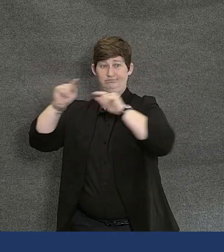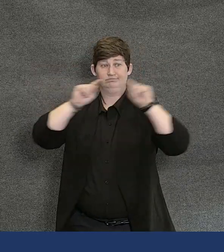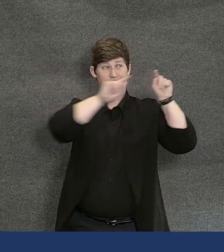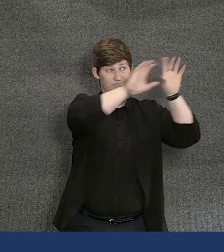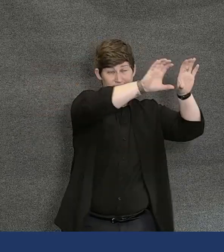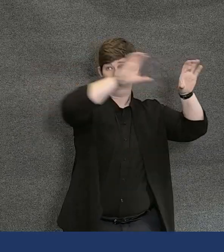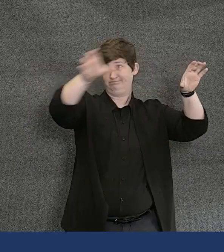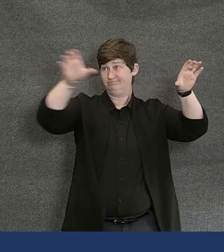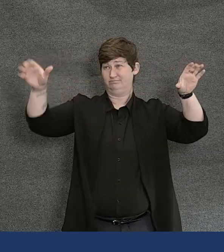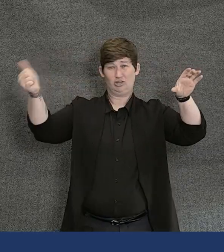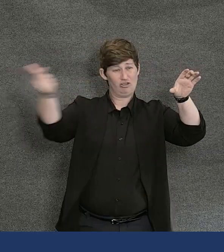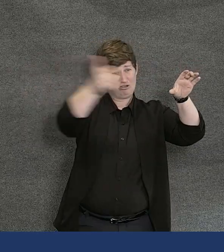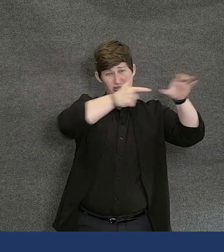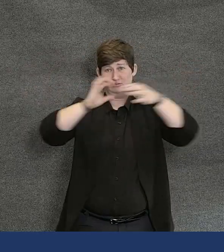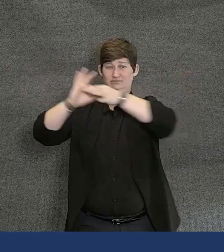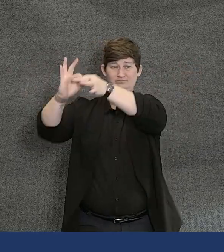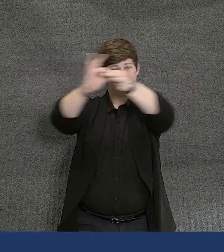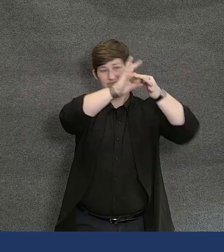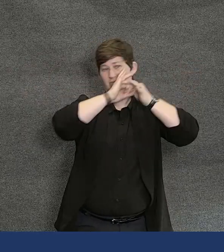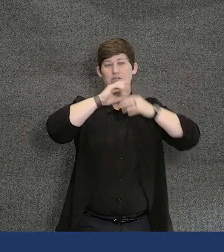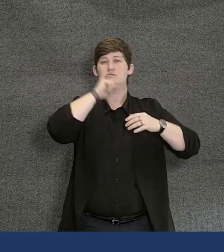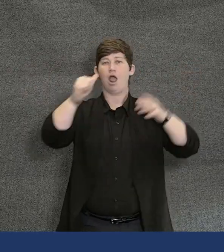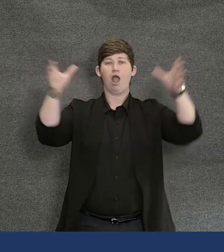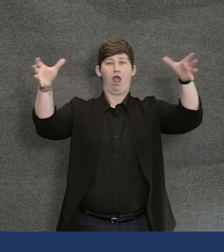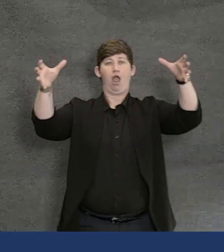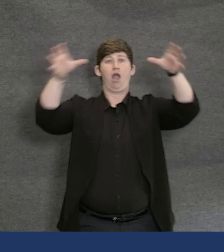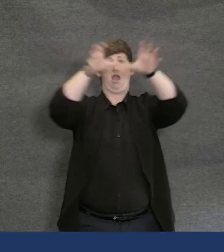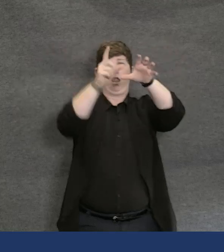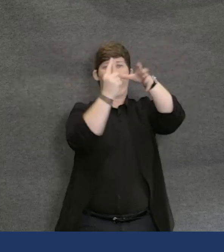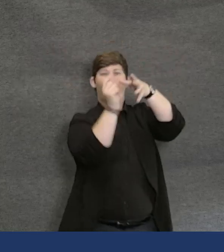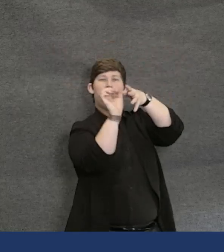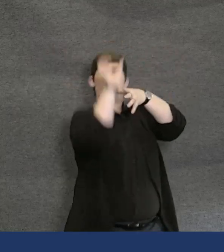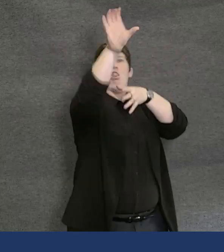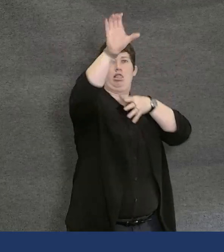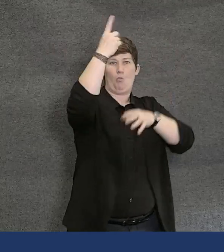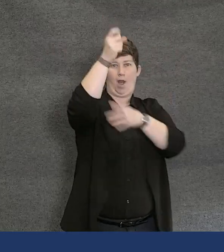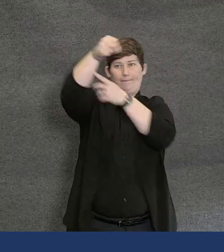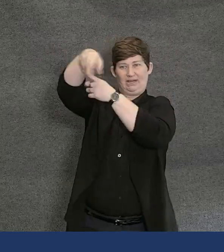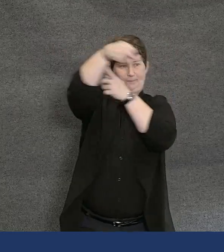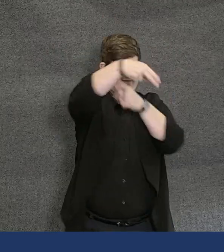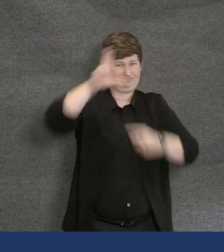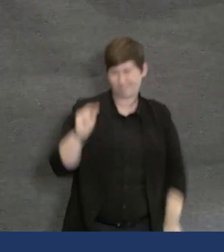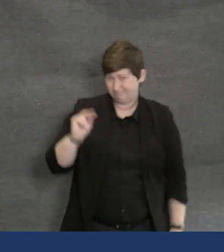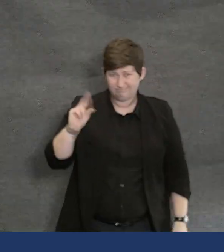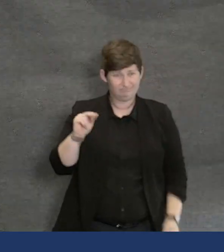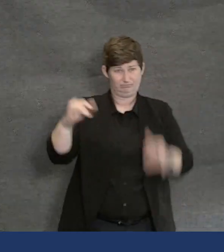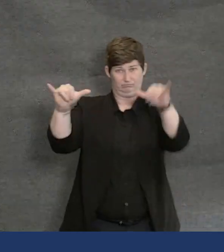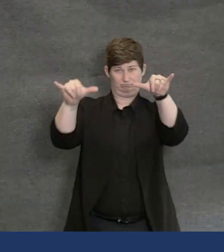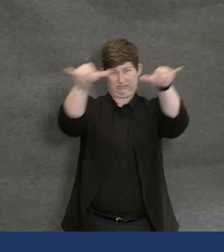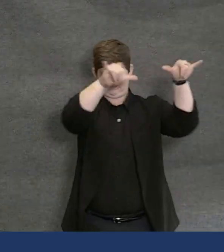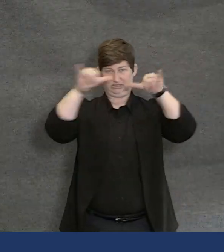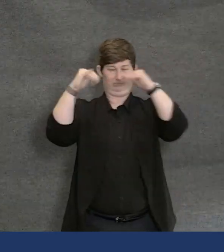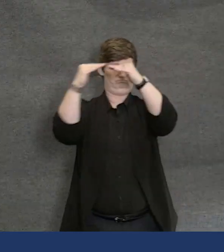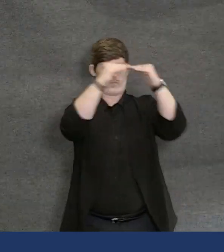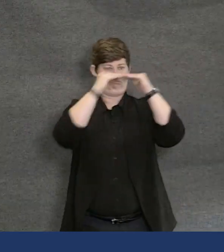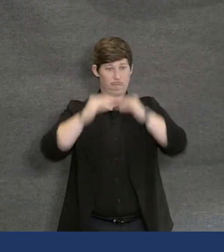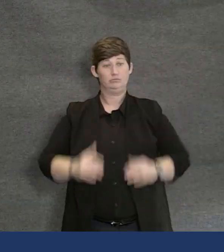And so we sued. And along with 21 other attorneys general, we took the administration to court